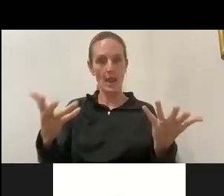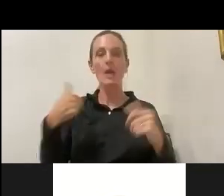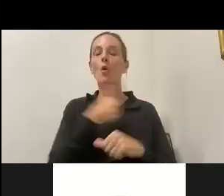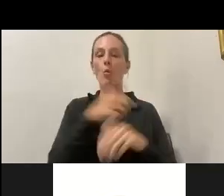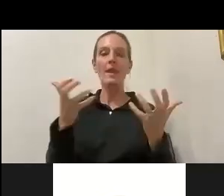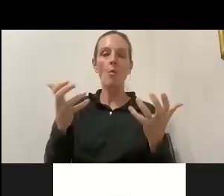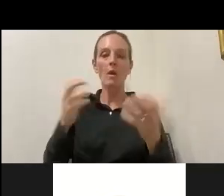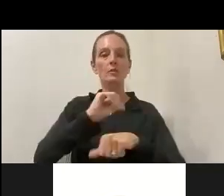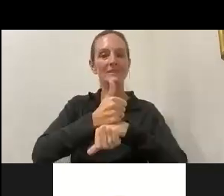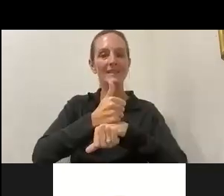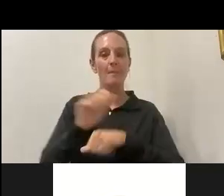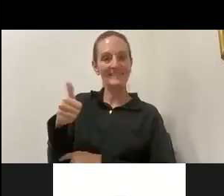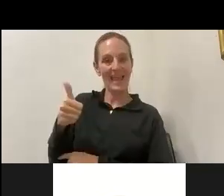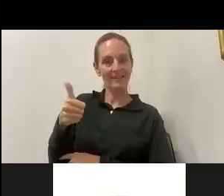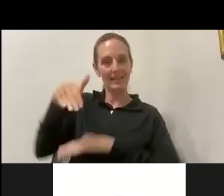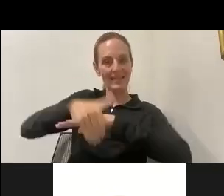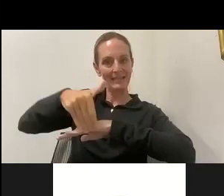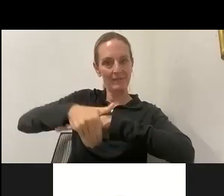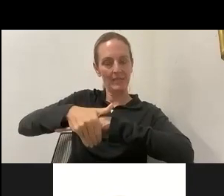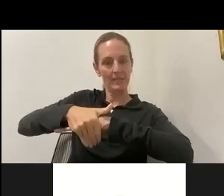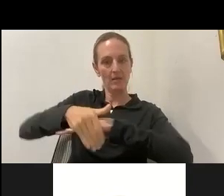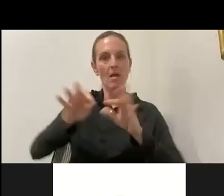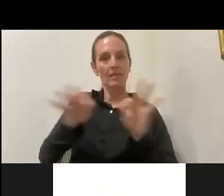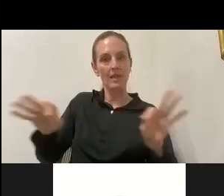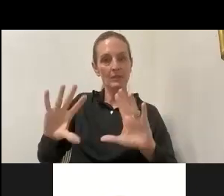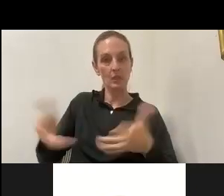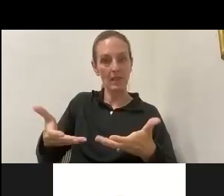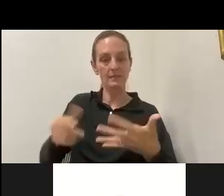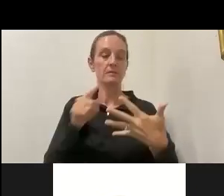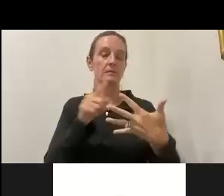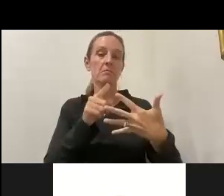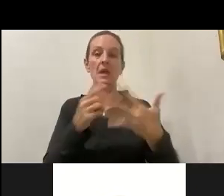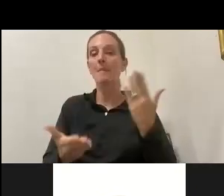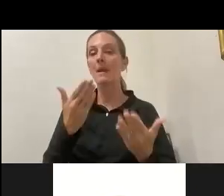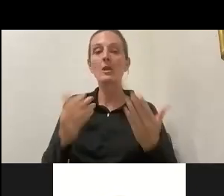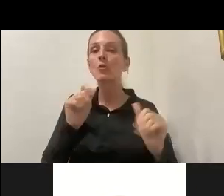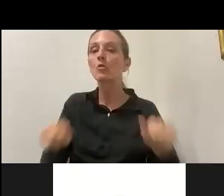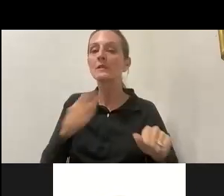language classes. The other measurable, one might be we want to increase the level of